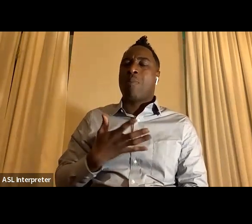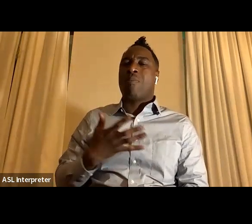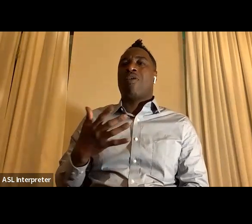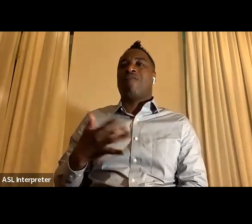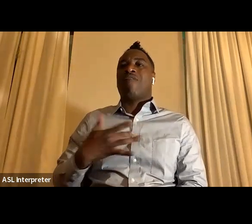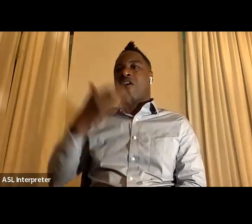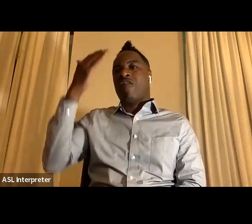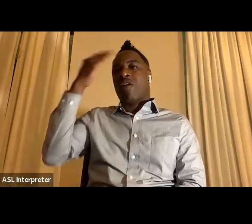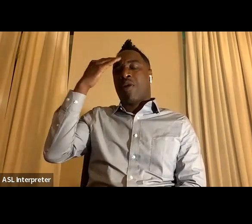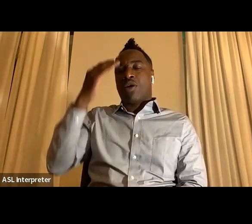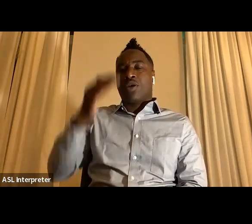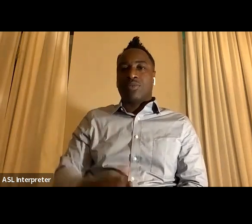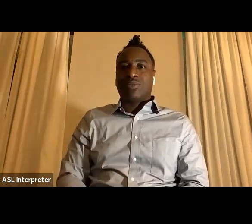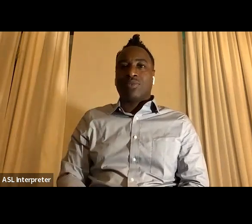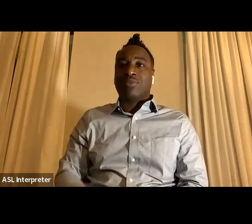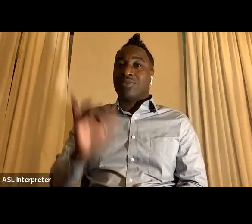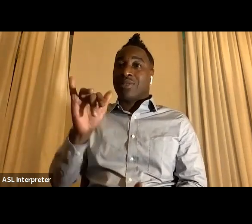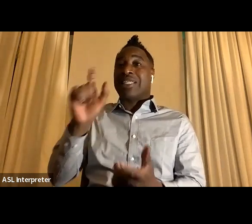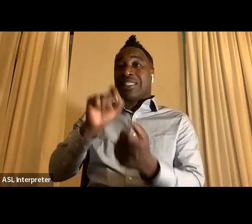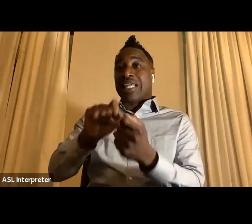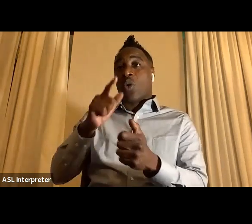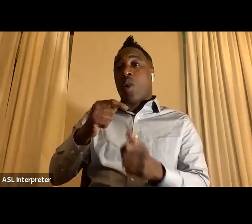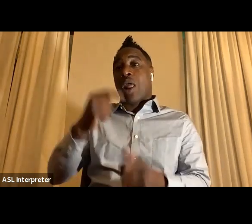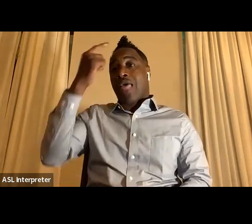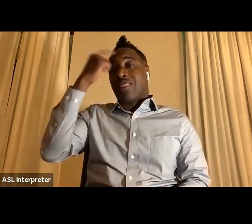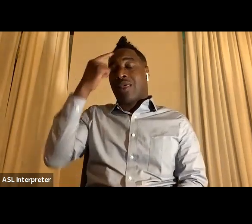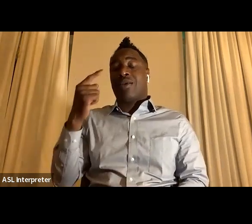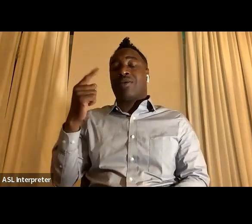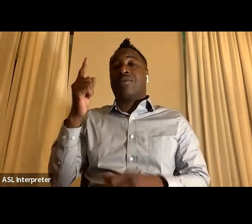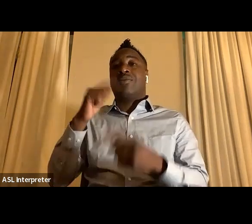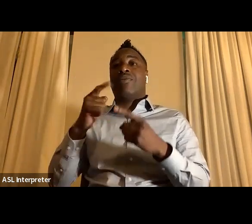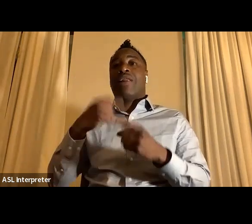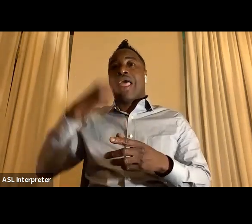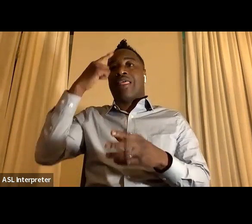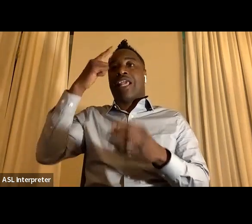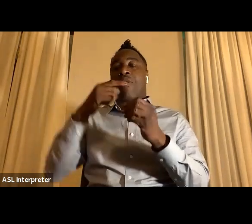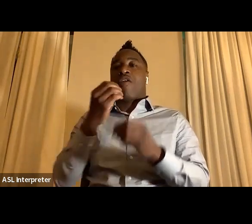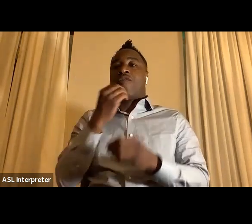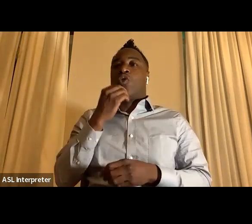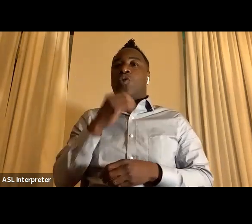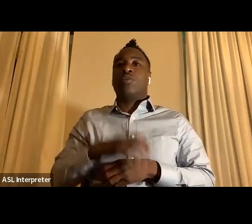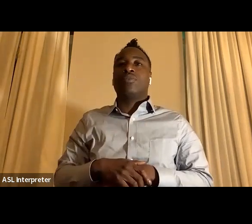and that is exactly what I think of when thinking of food. I don't associate it